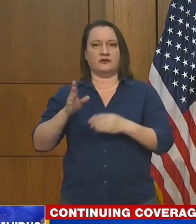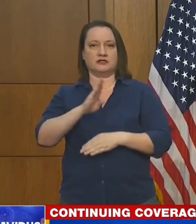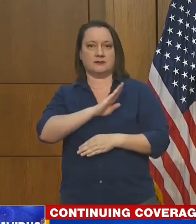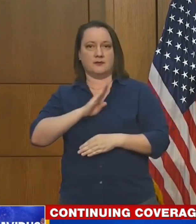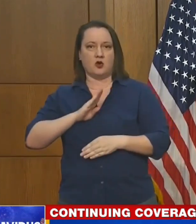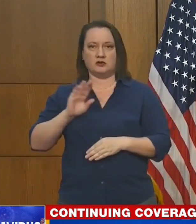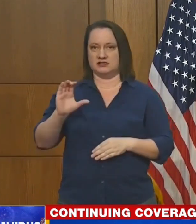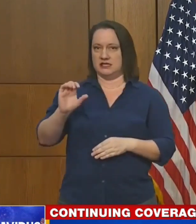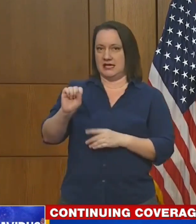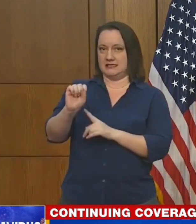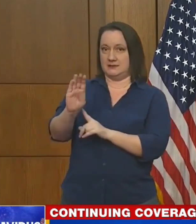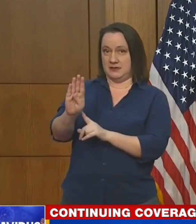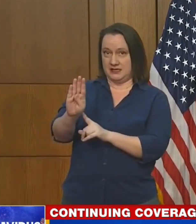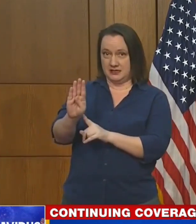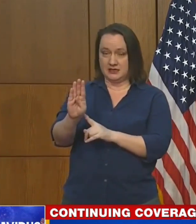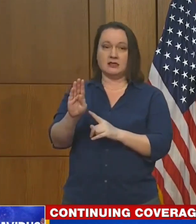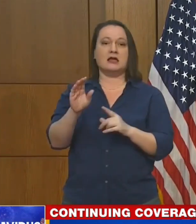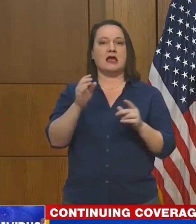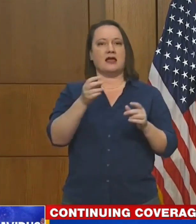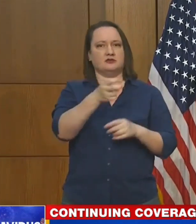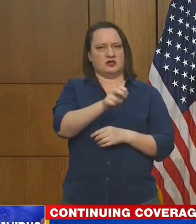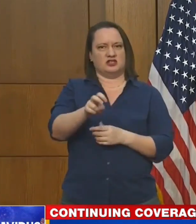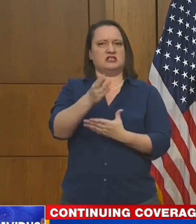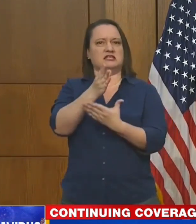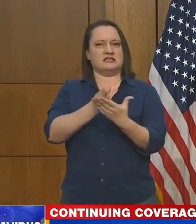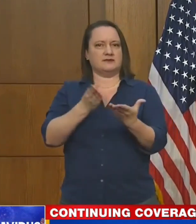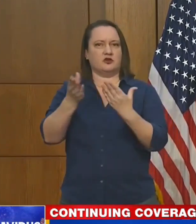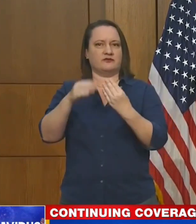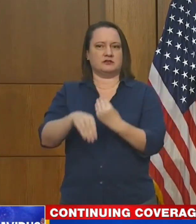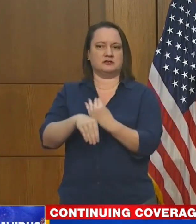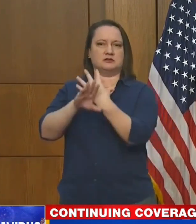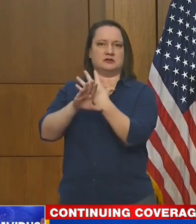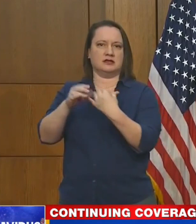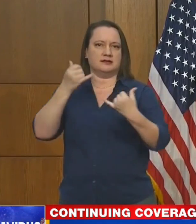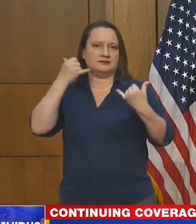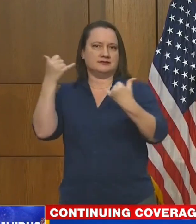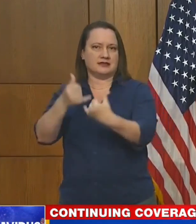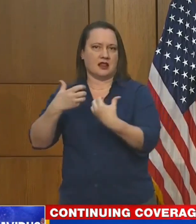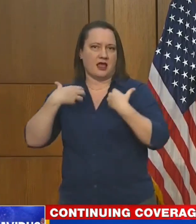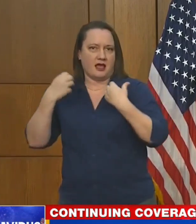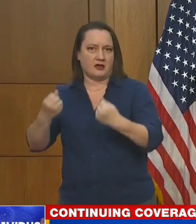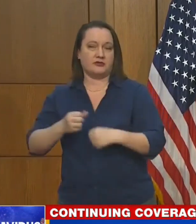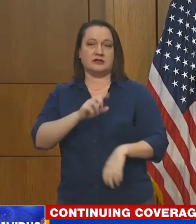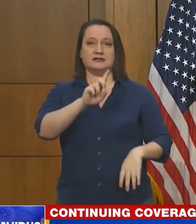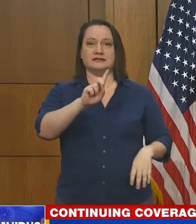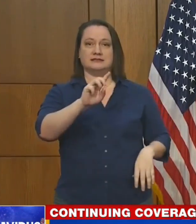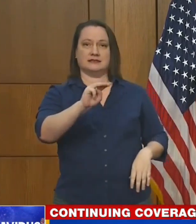ONLINE FOR EXAMPLE OUR COMMUNITY SERVICES BOARDS HAVE MOVE SOME TREATMENT SERVICES